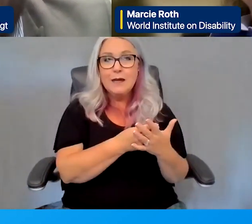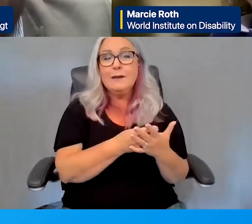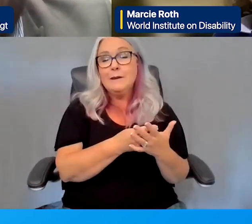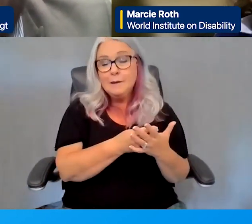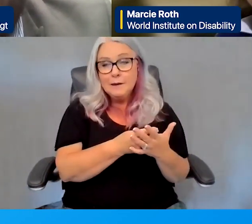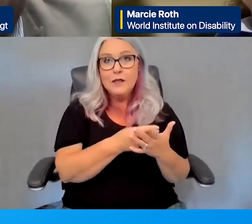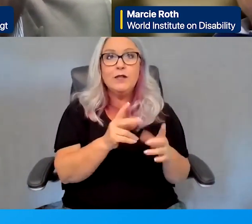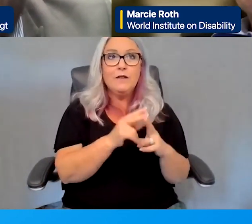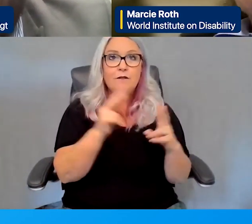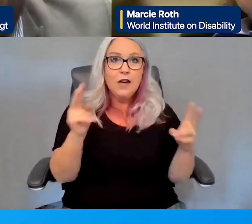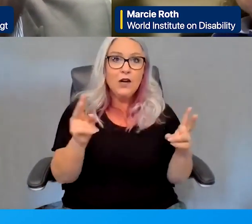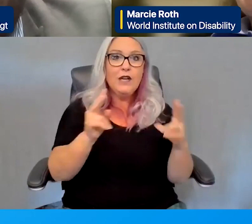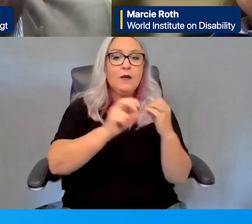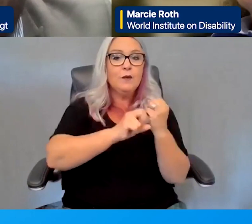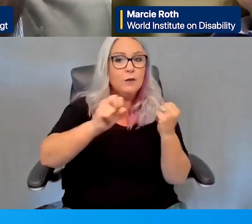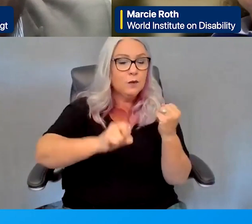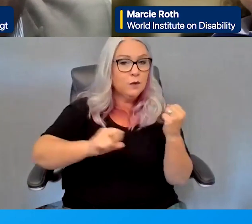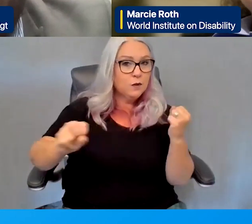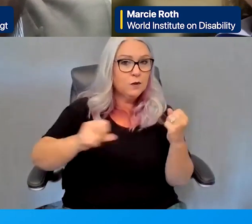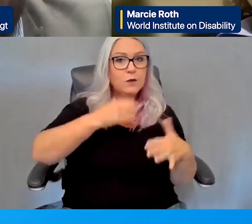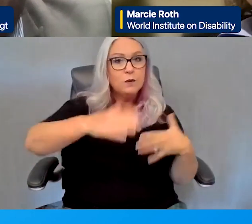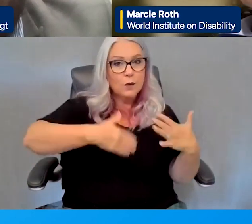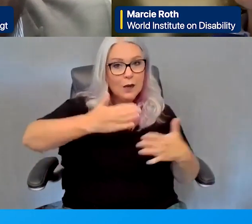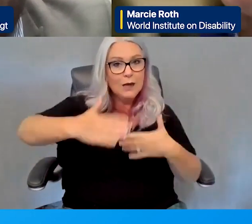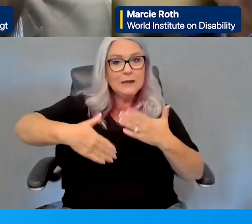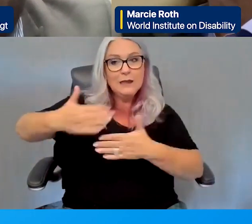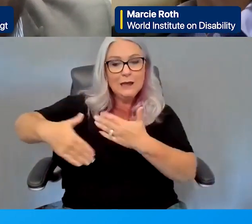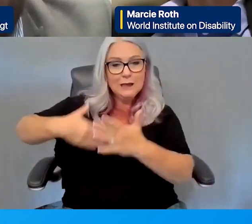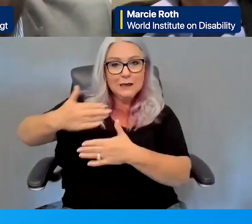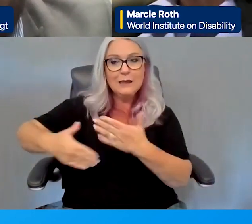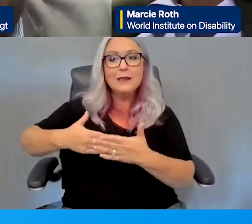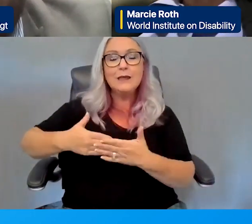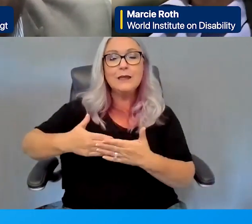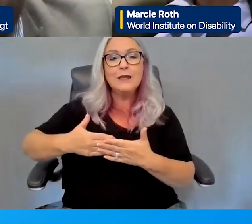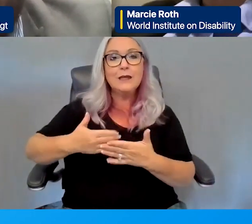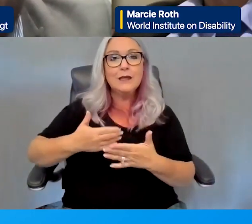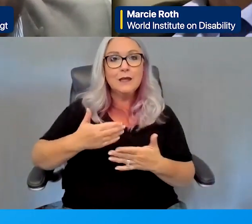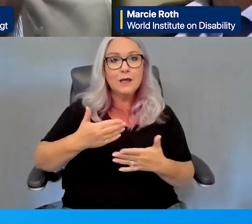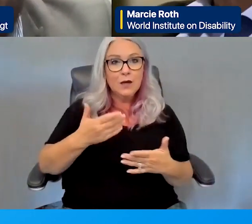elaborate process that is underway virtually all the time